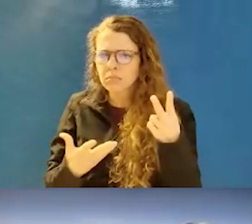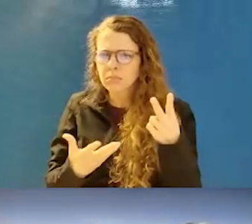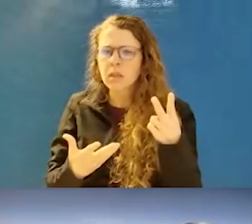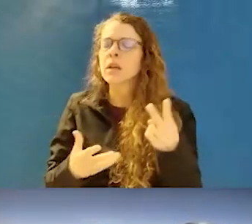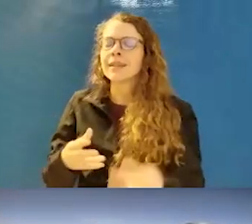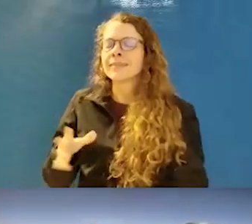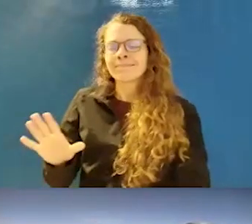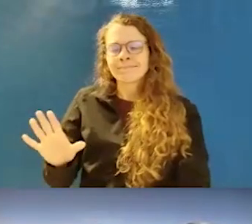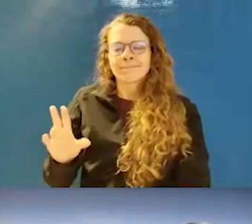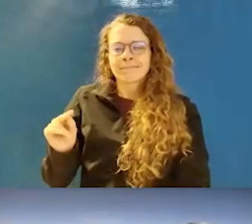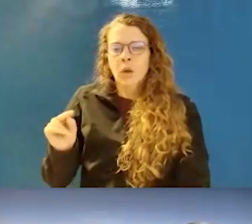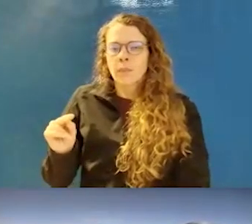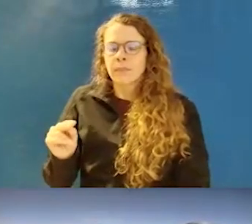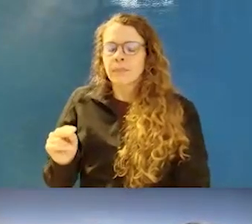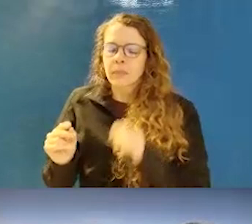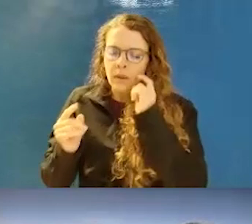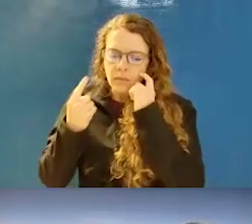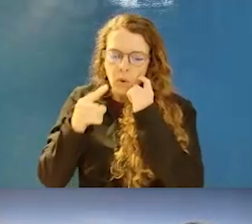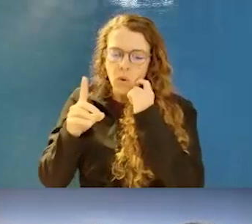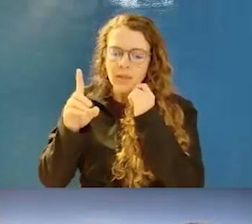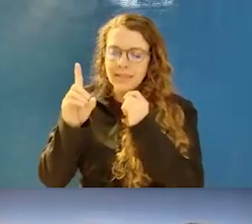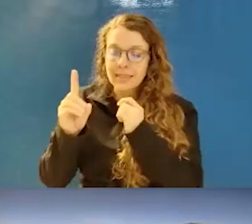So on a discussion board